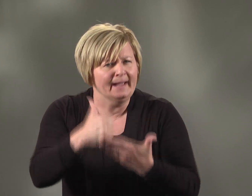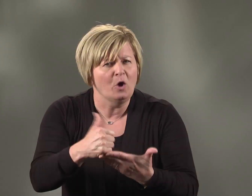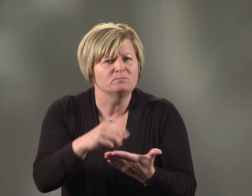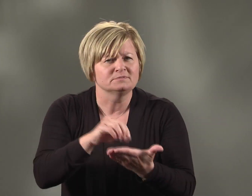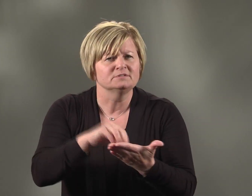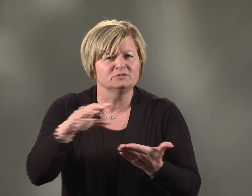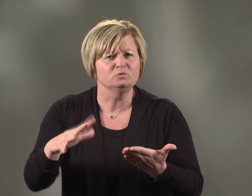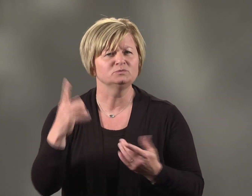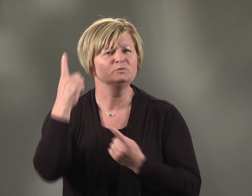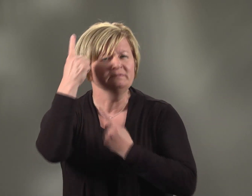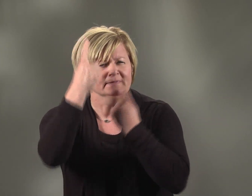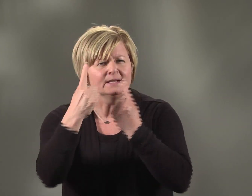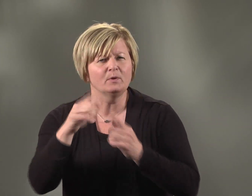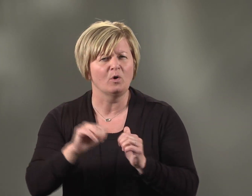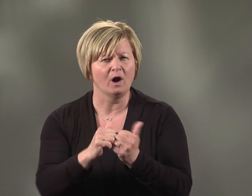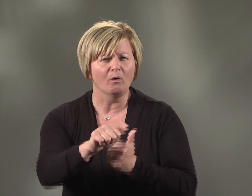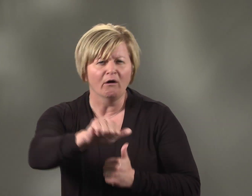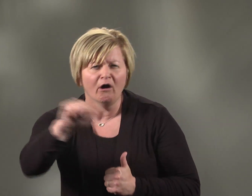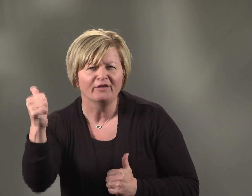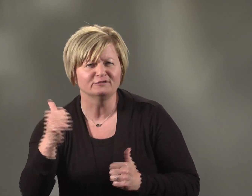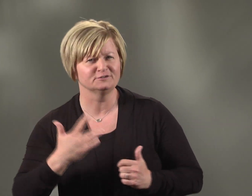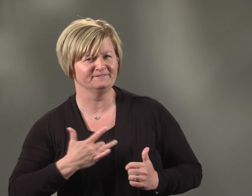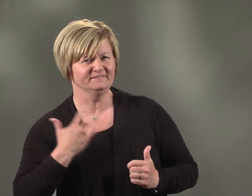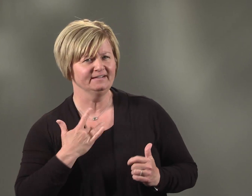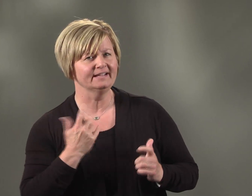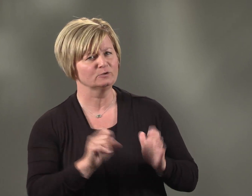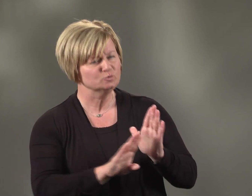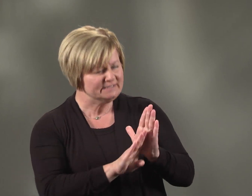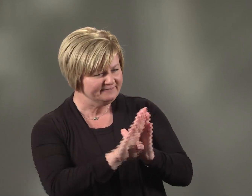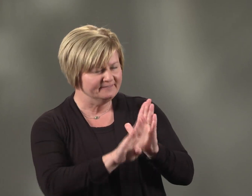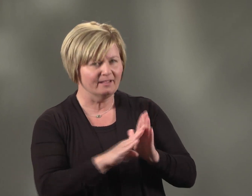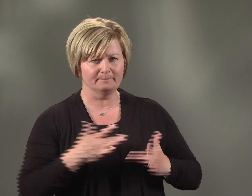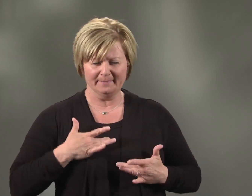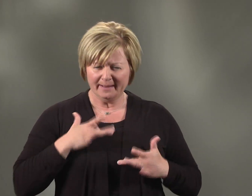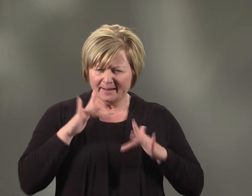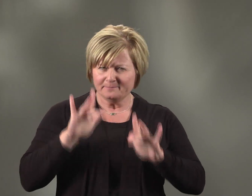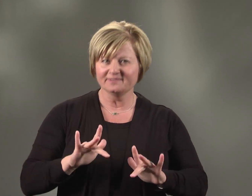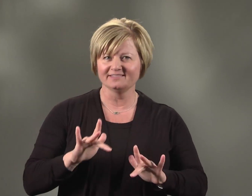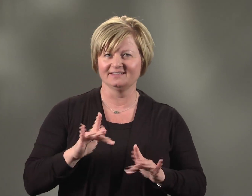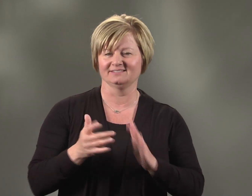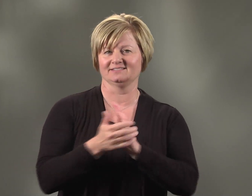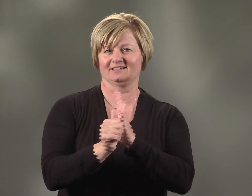This really helps students to think about how others are feeling and to develop empathy skills.